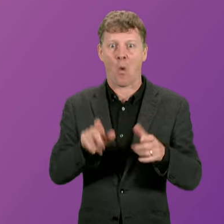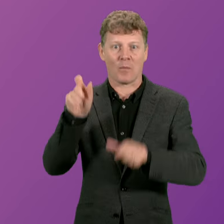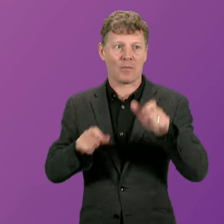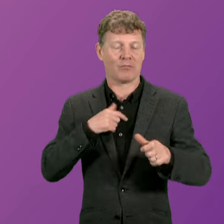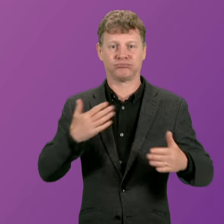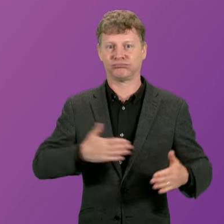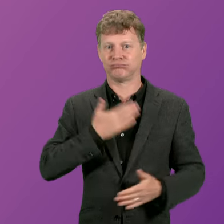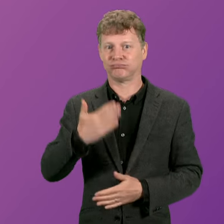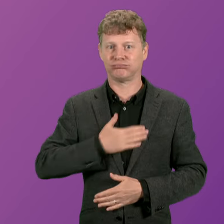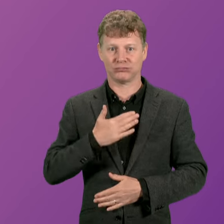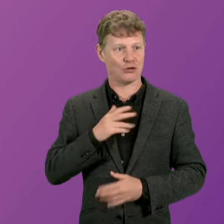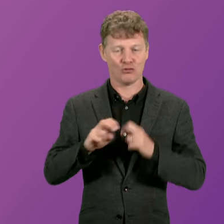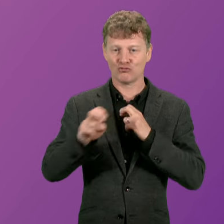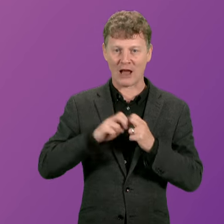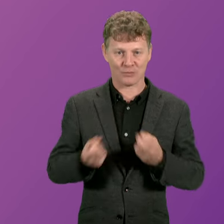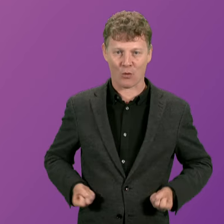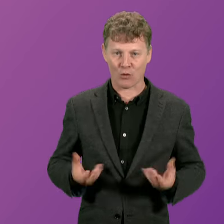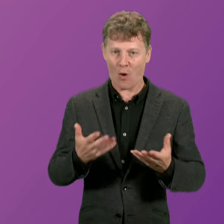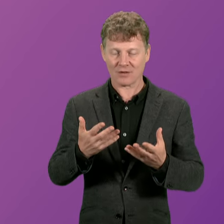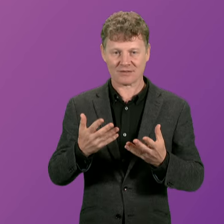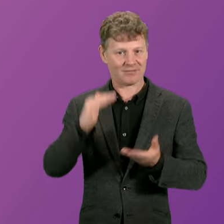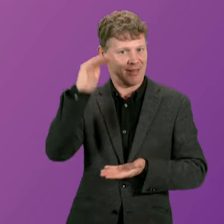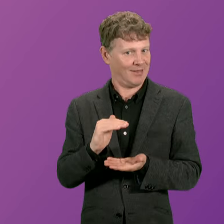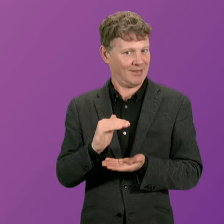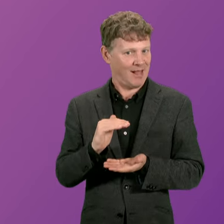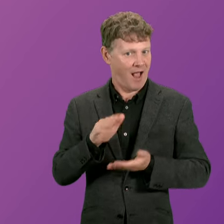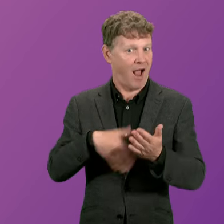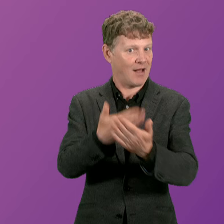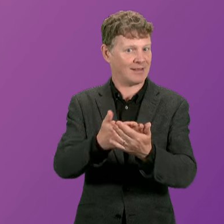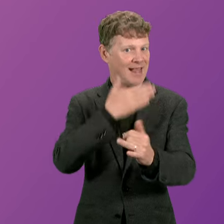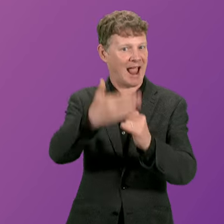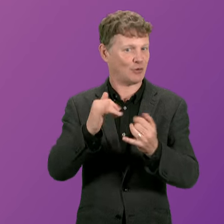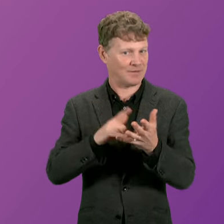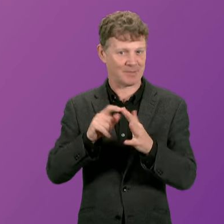transport costs until the end of September. Can the First Minister say any more about